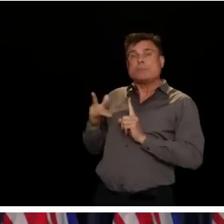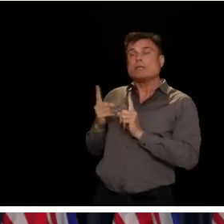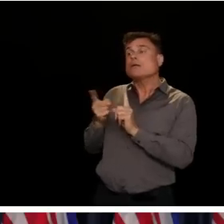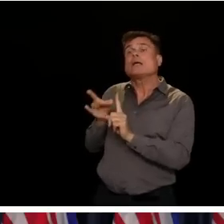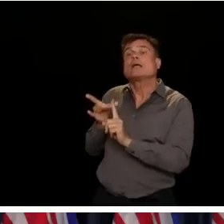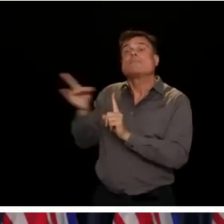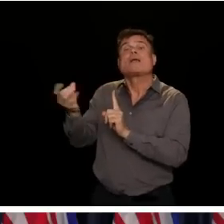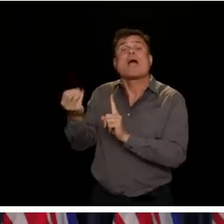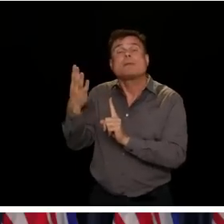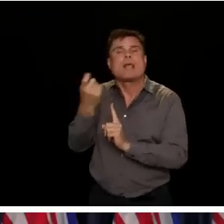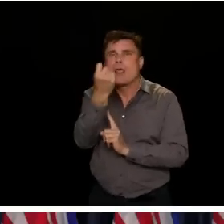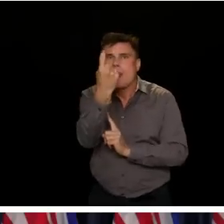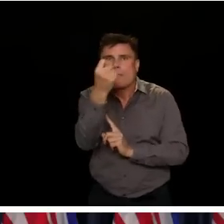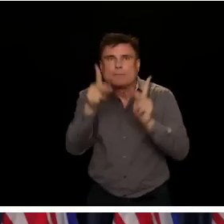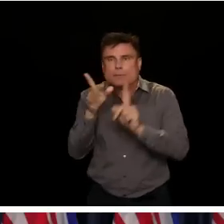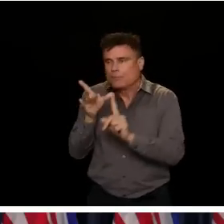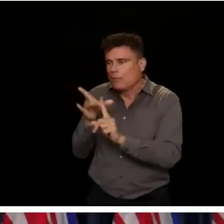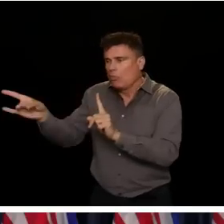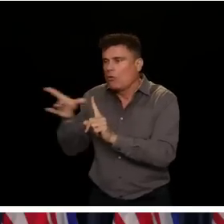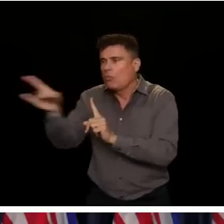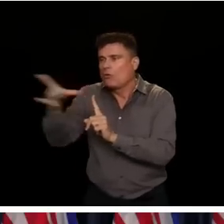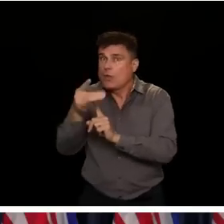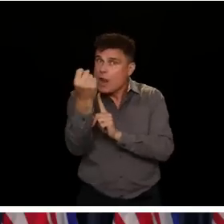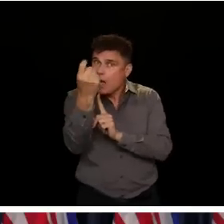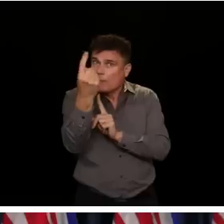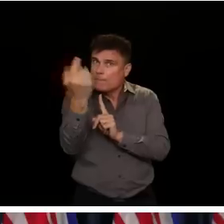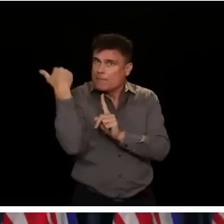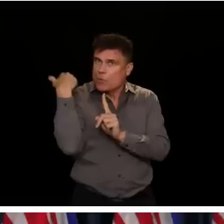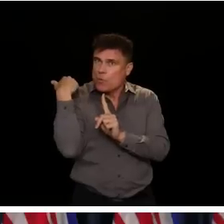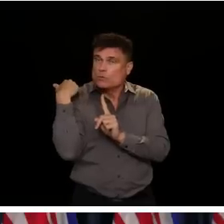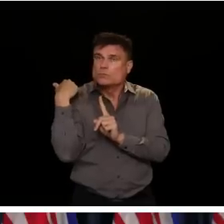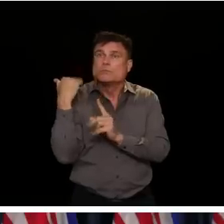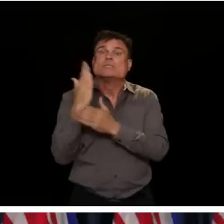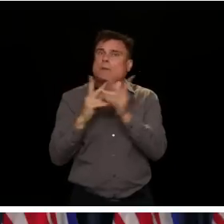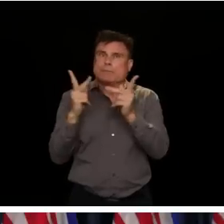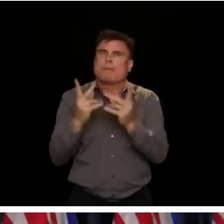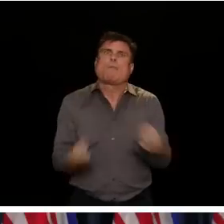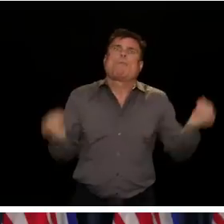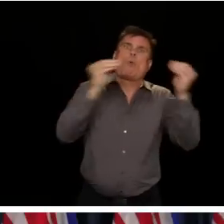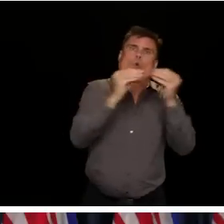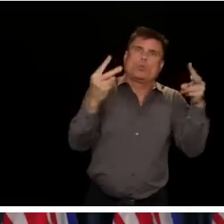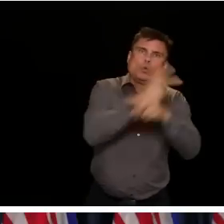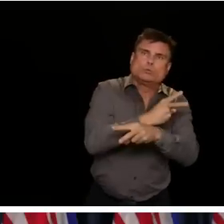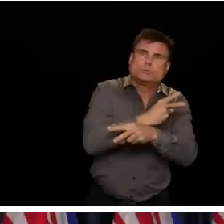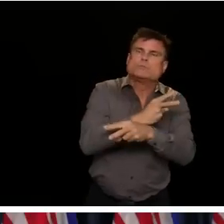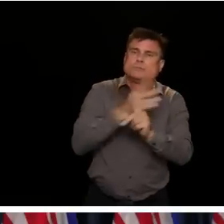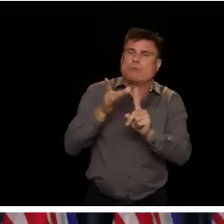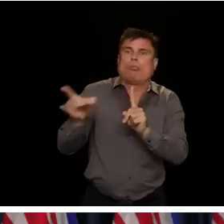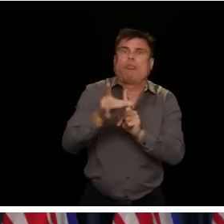contact with but some of them it was many more than that. This gives us a sense of what we have done